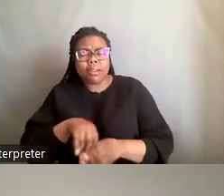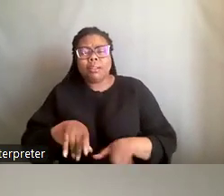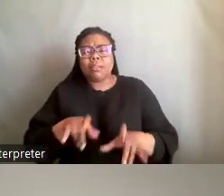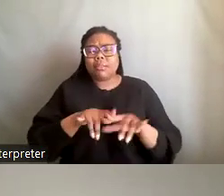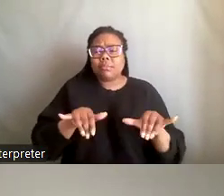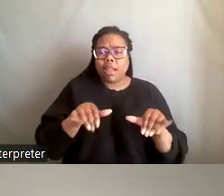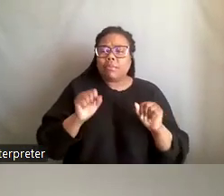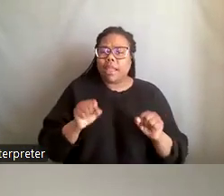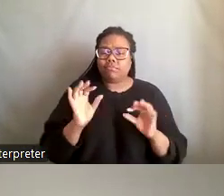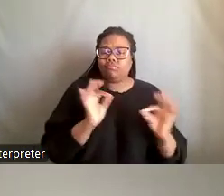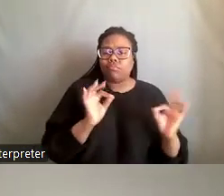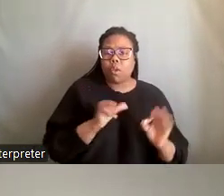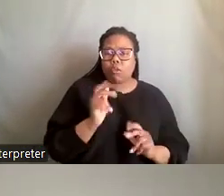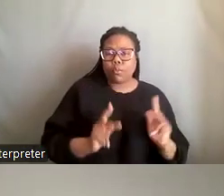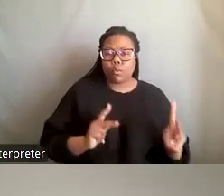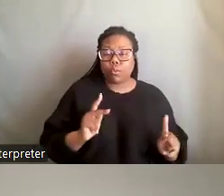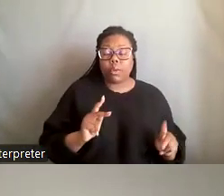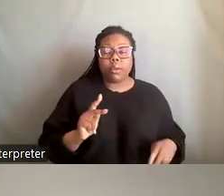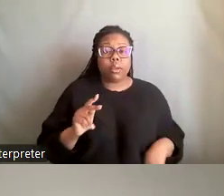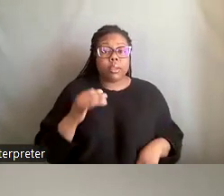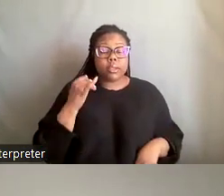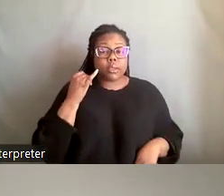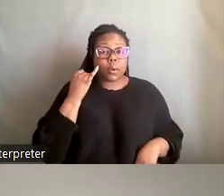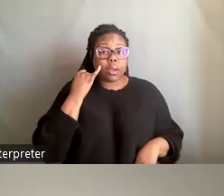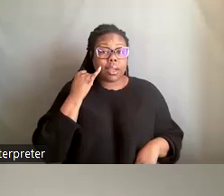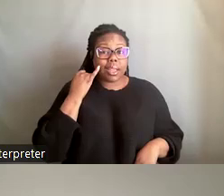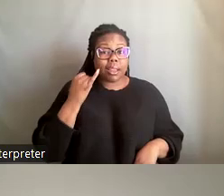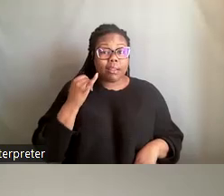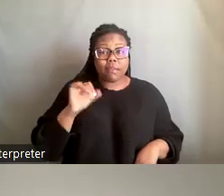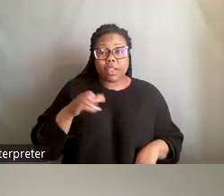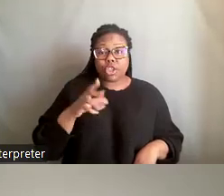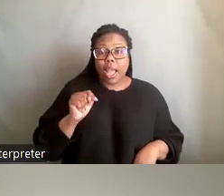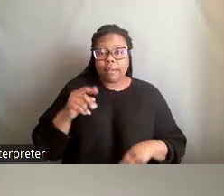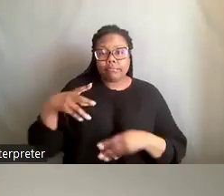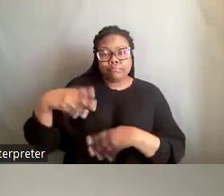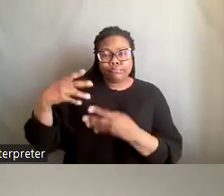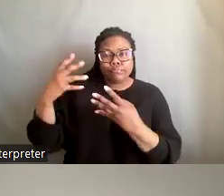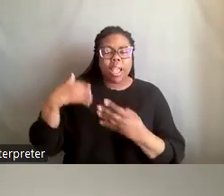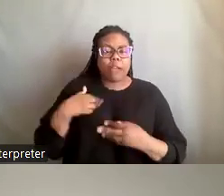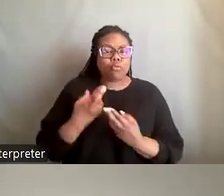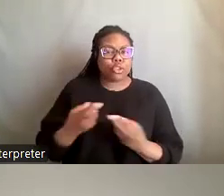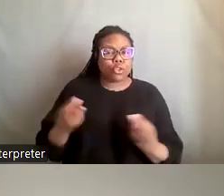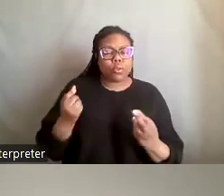participate and it can also be distracting and inaccessible for others. So if